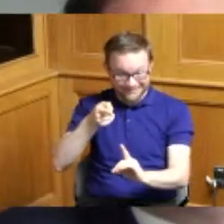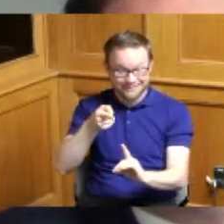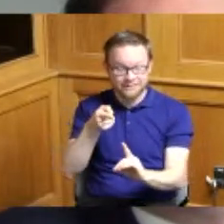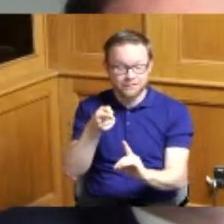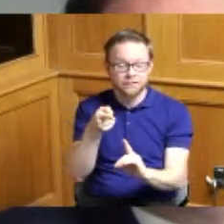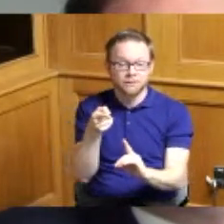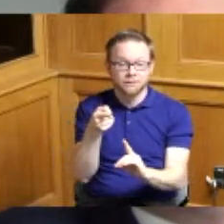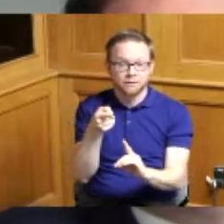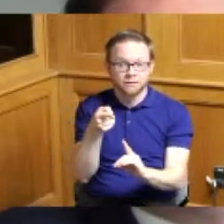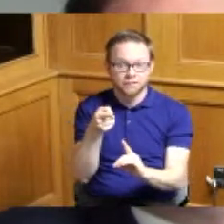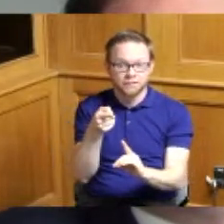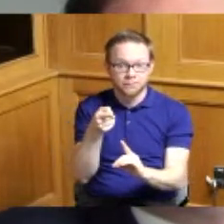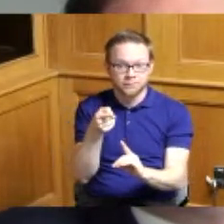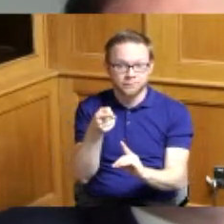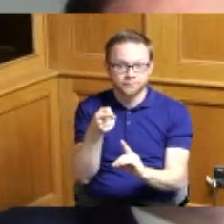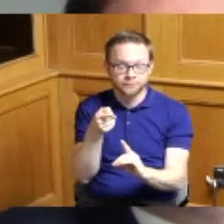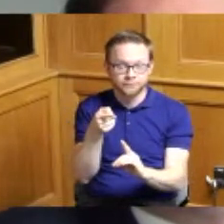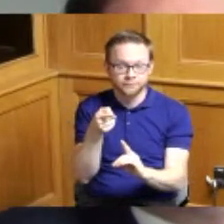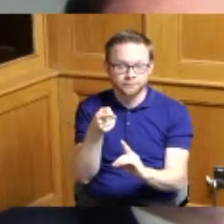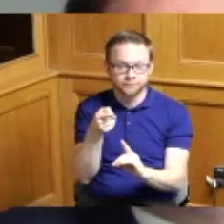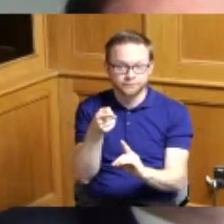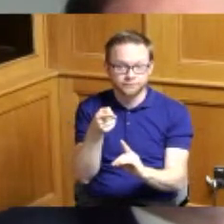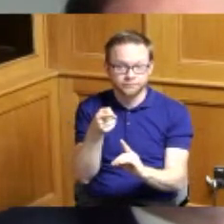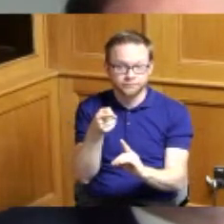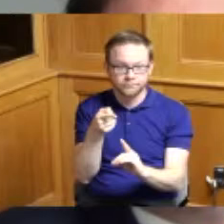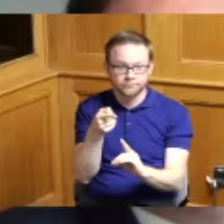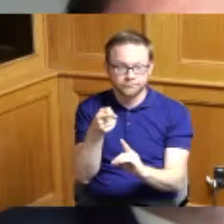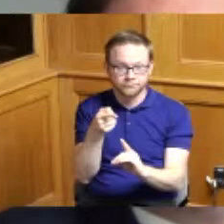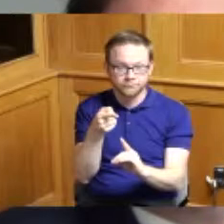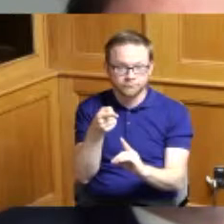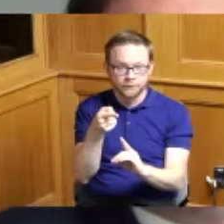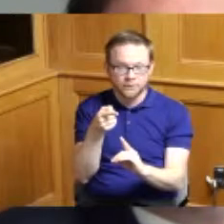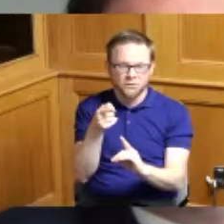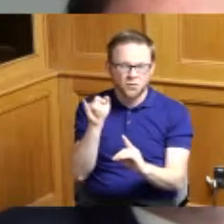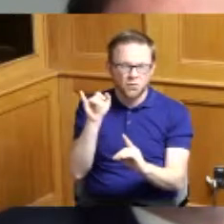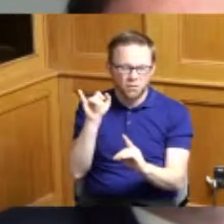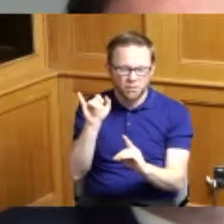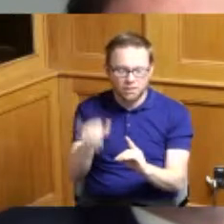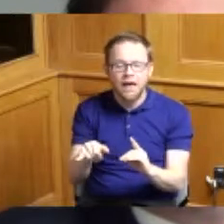uh indicates uh substantially the form of so that we can continue to work with with